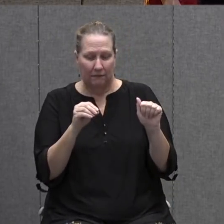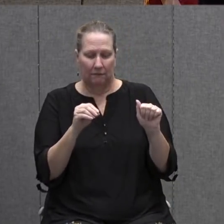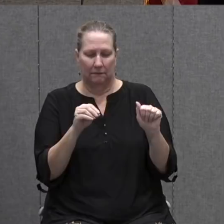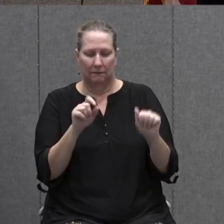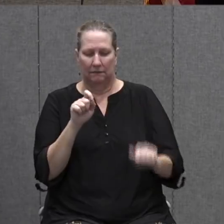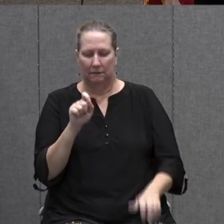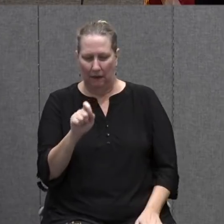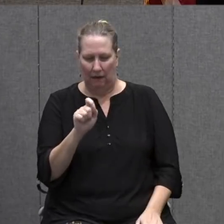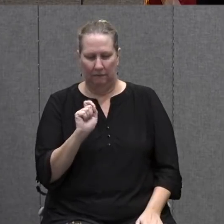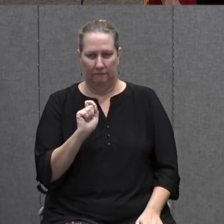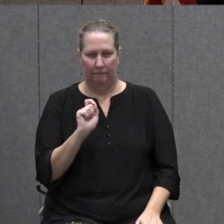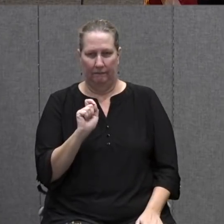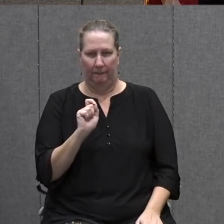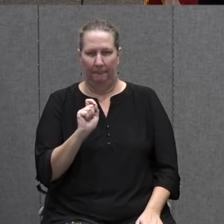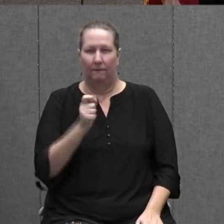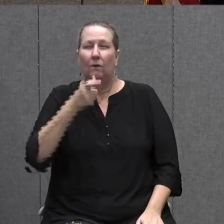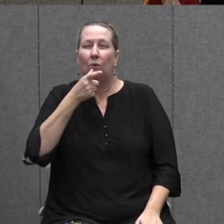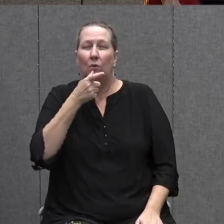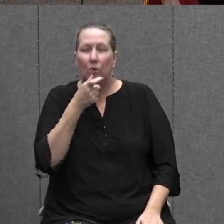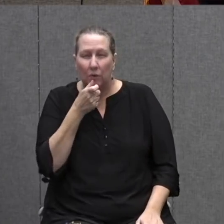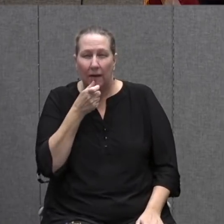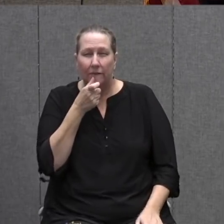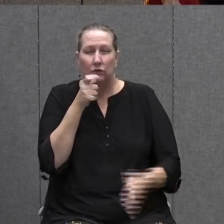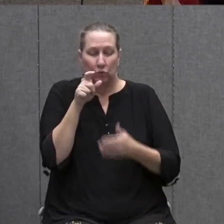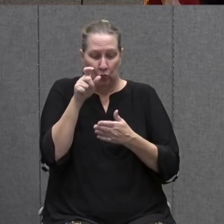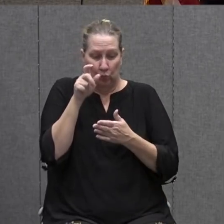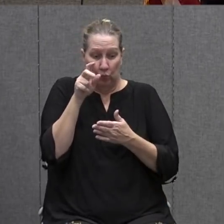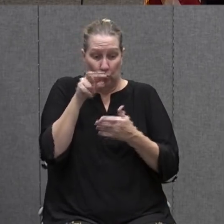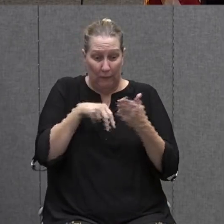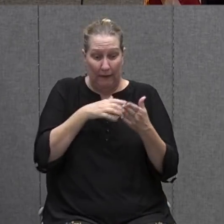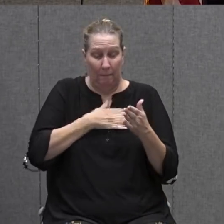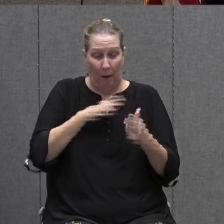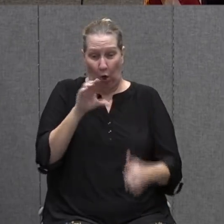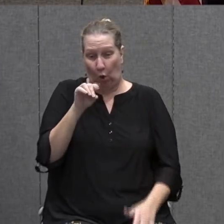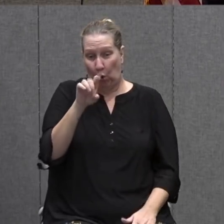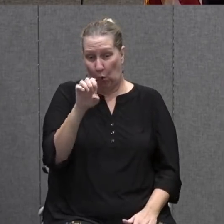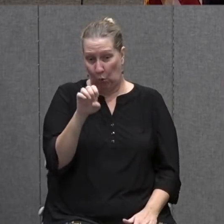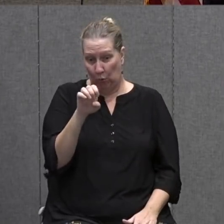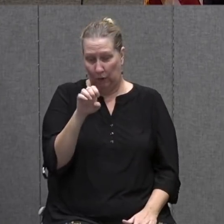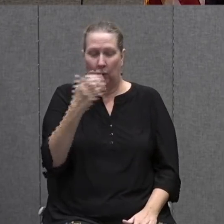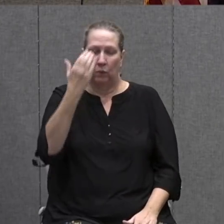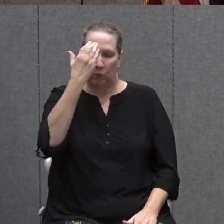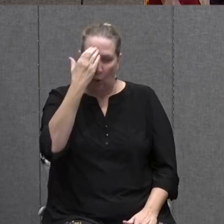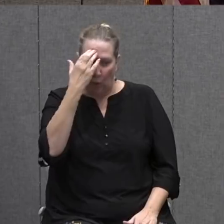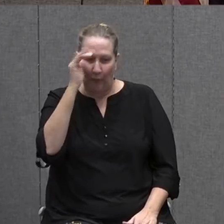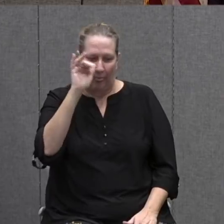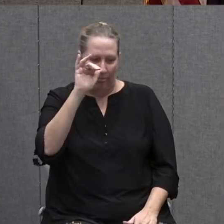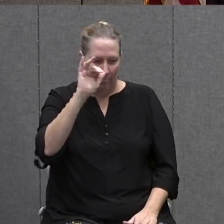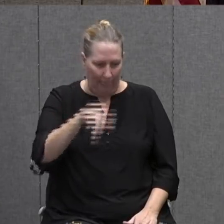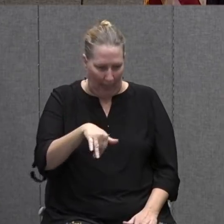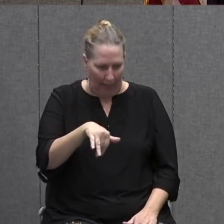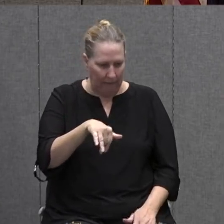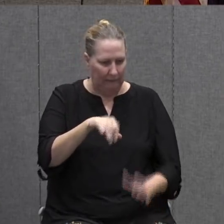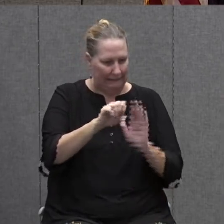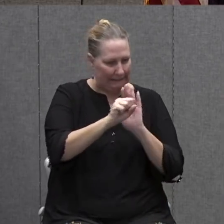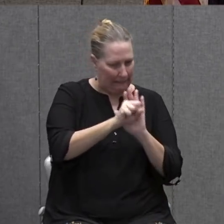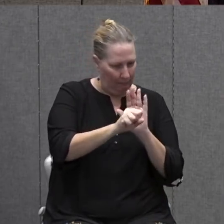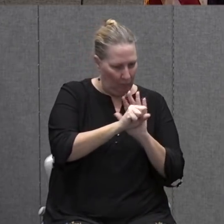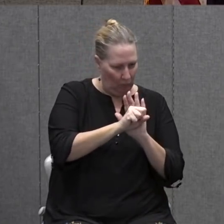so that whoever's reading my code would know that that's when a letter ends and they would know when the next letter begins.